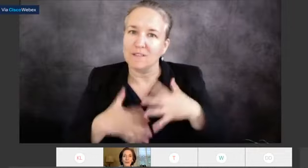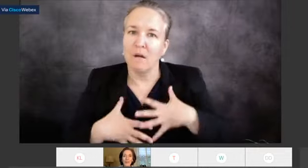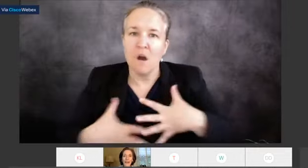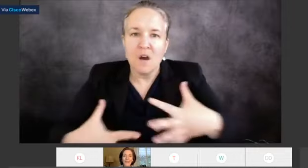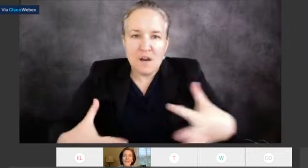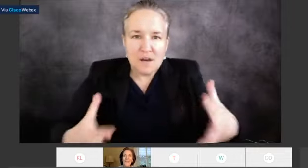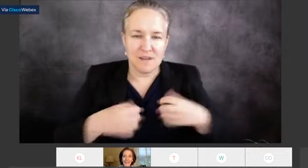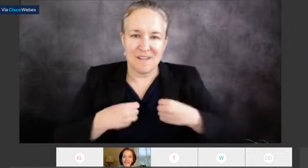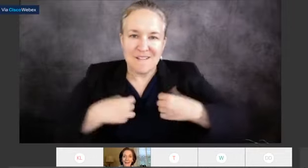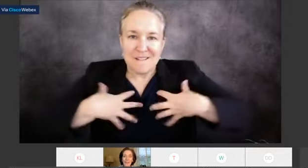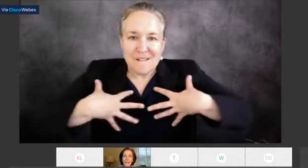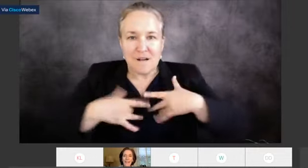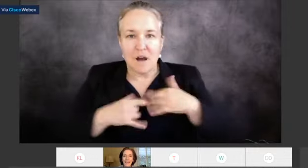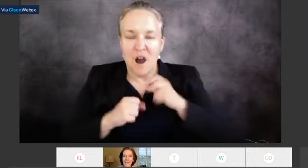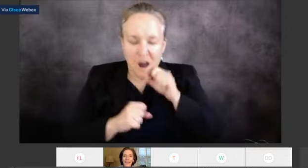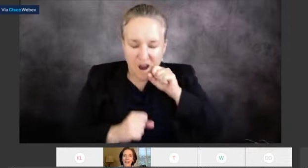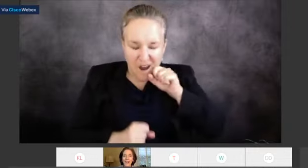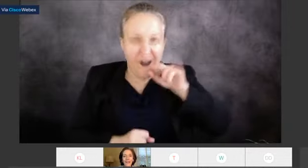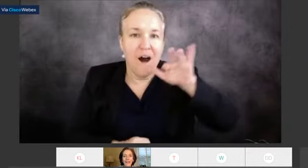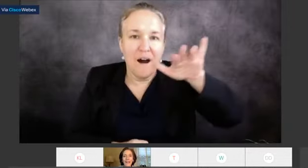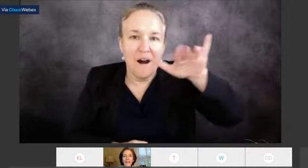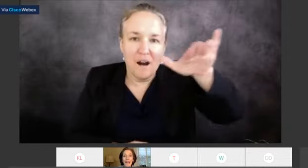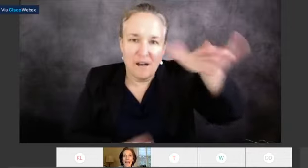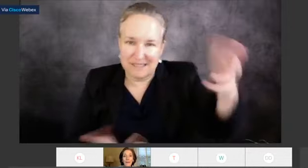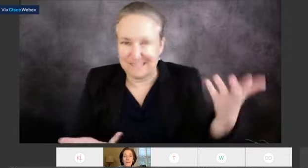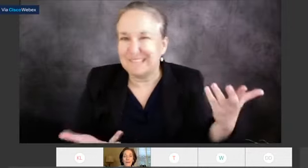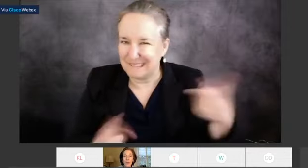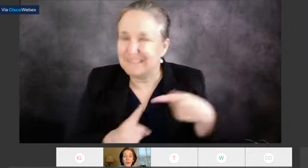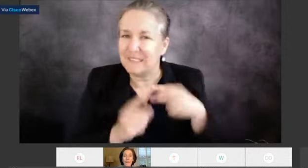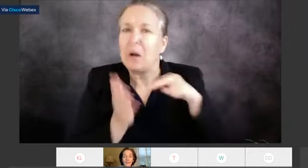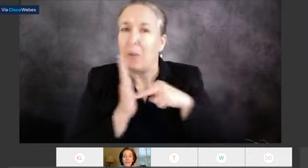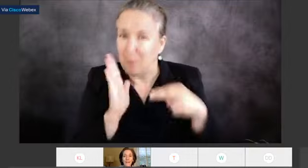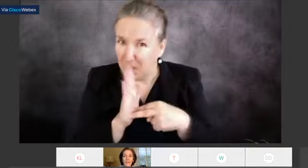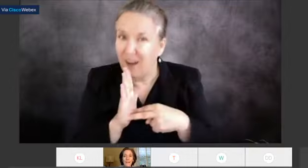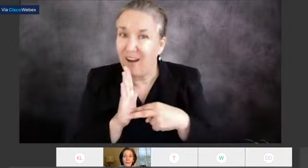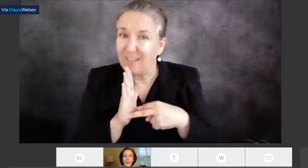your lungs and then that big exhale can spread a significant amount